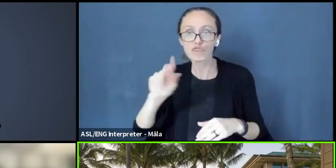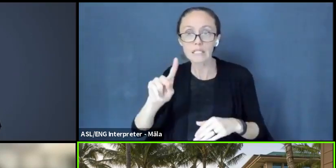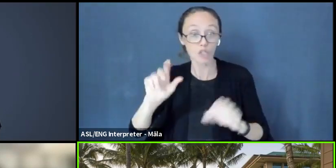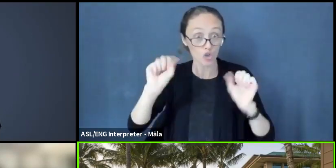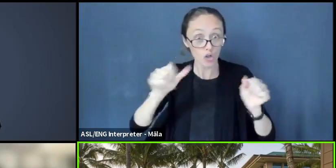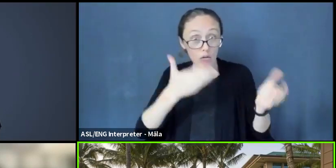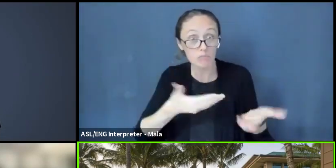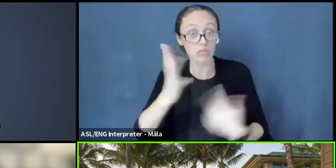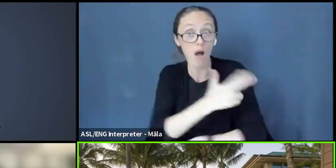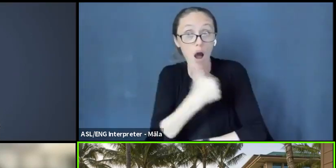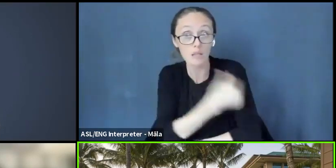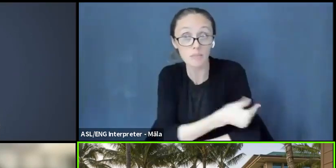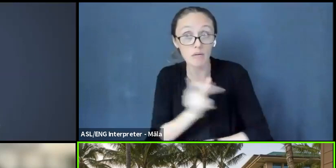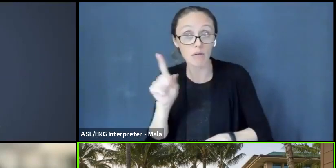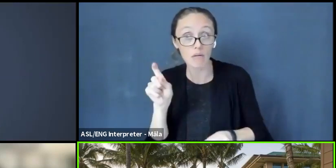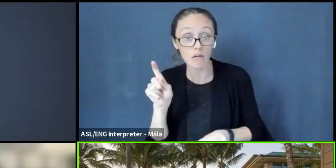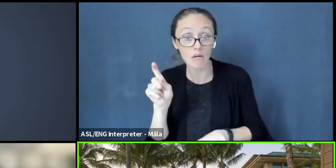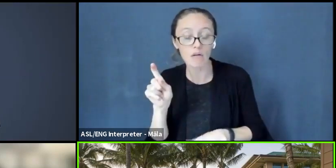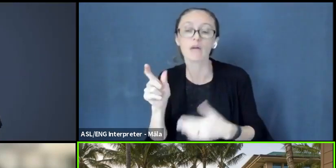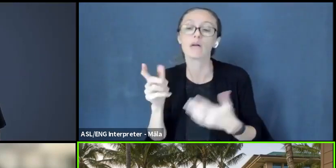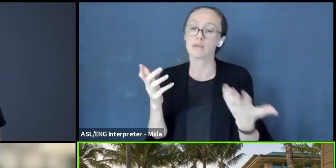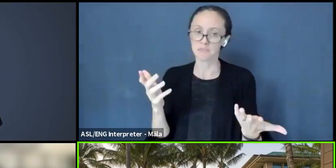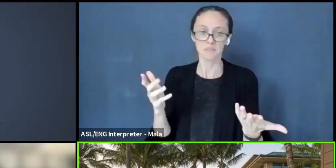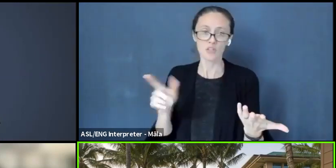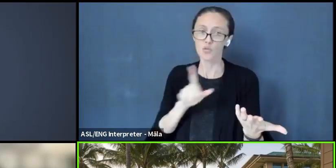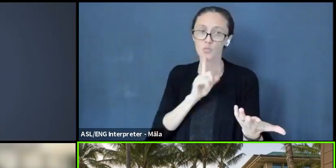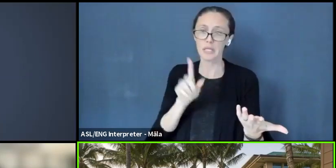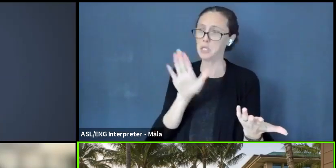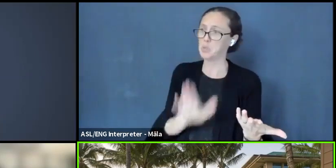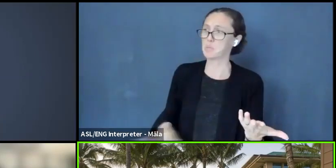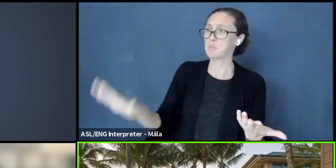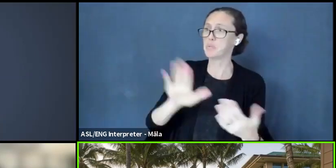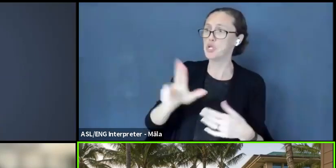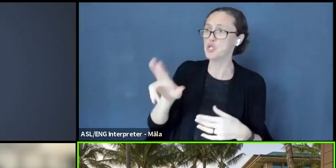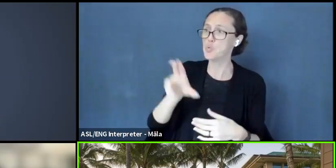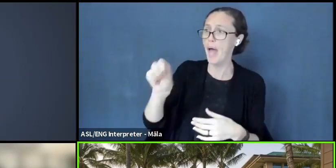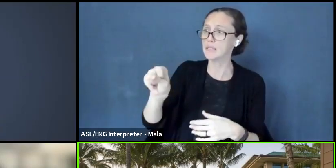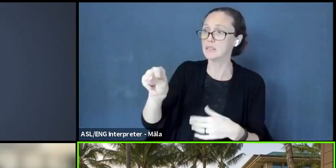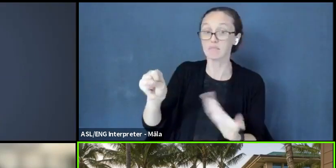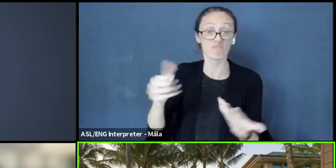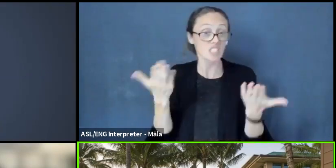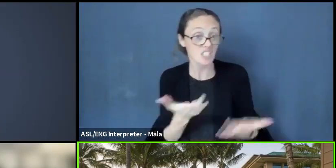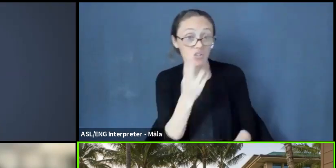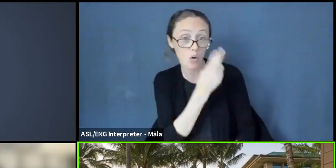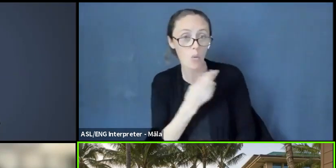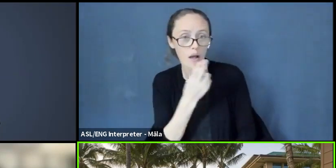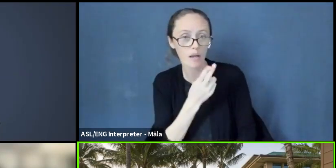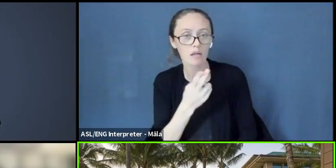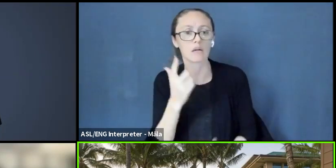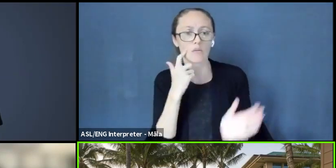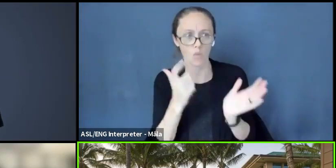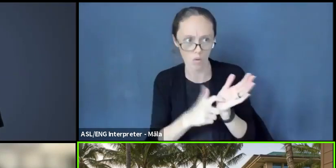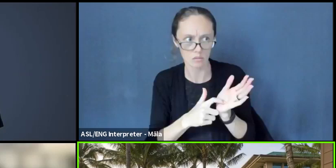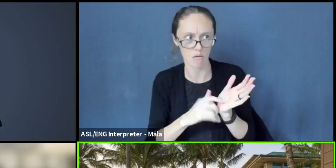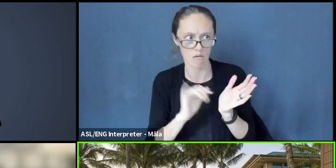We certainly are across the country, even here in Hawaii, we are seeing more and more children. Getting hospitalized.